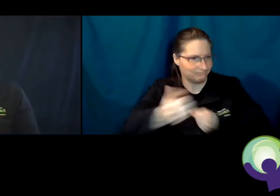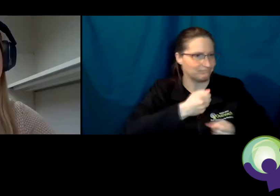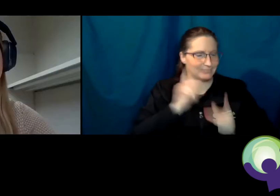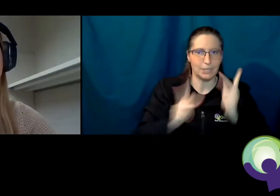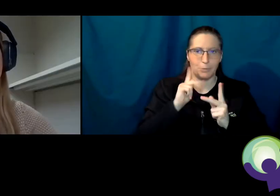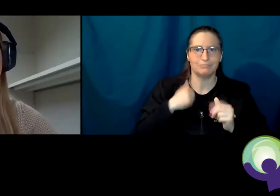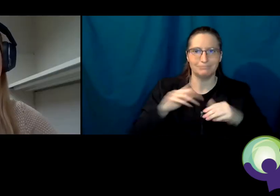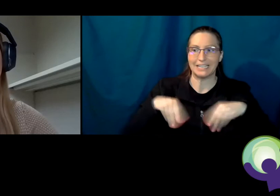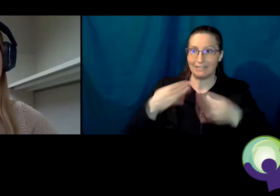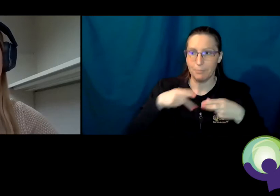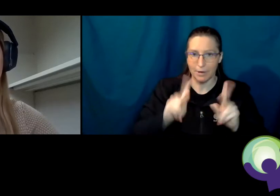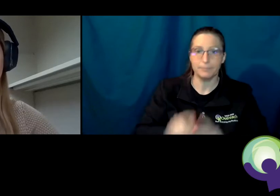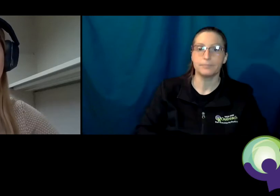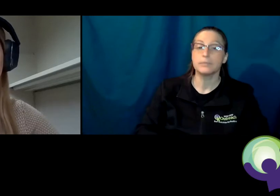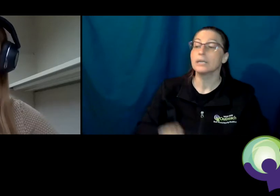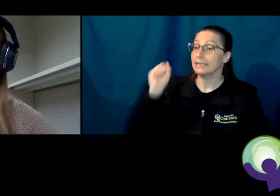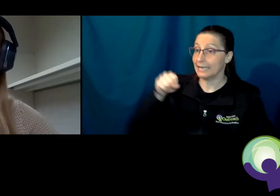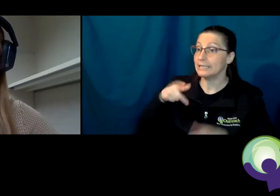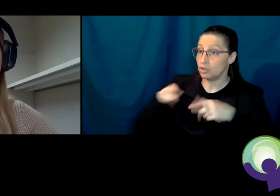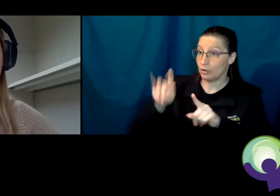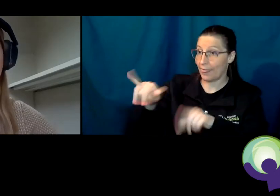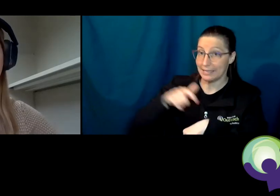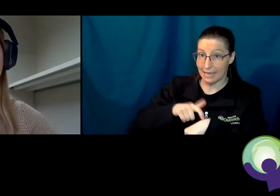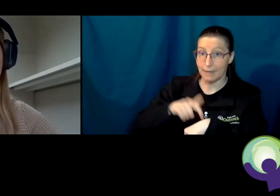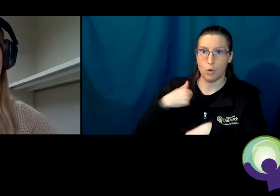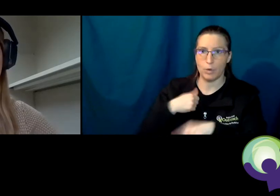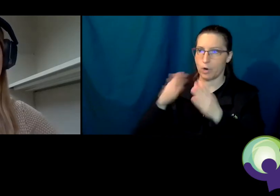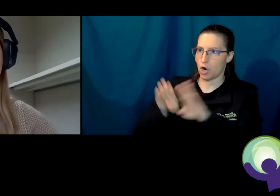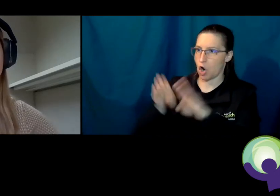Jordenne: Yes and during that time, we were very open and honest with individuals